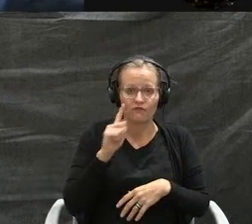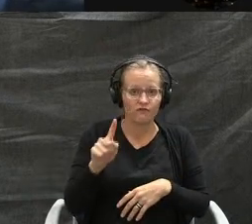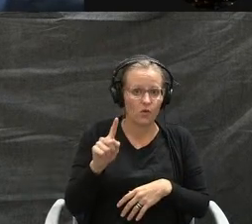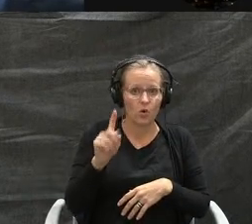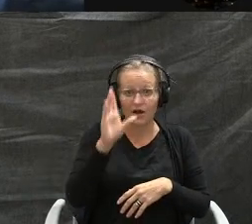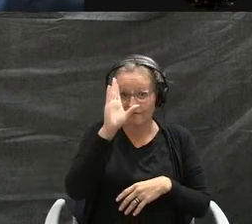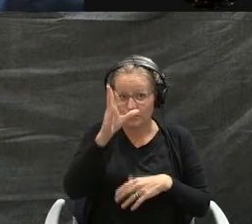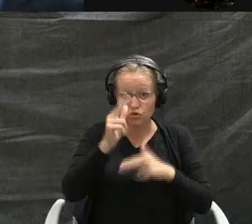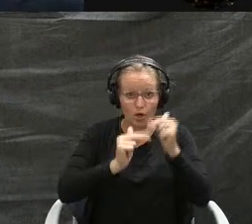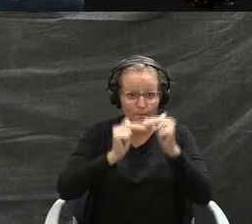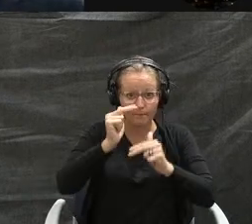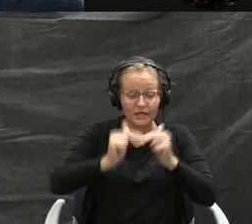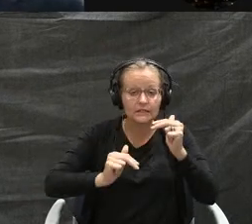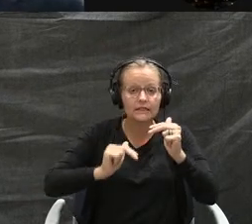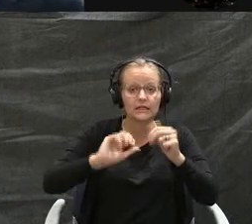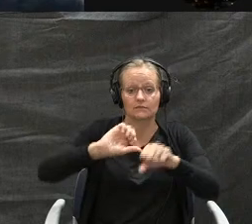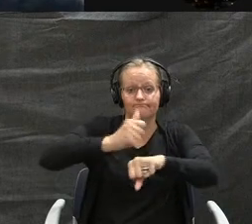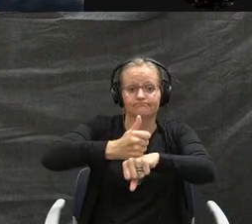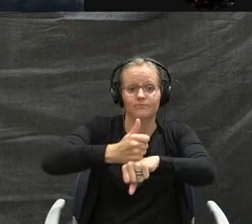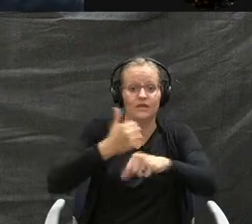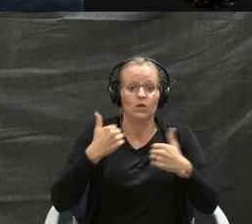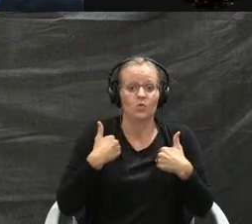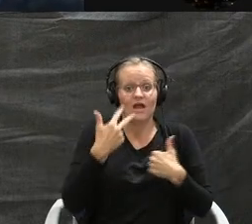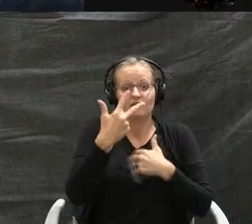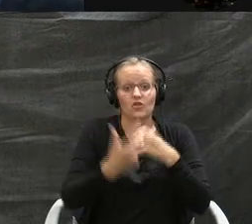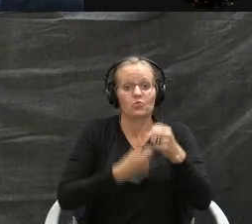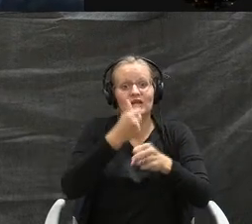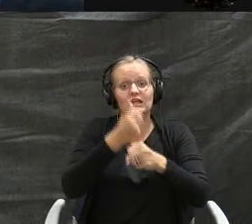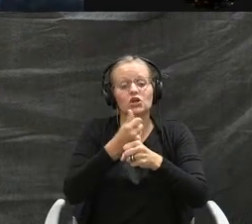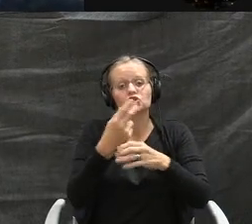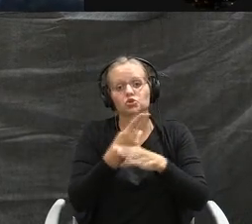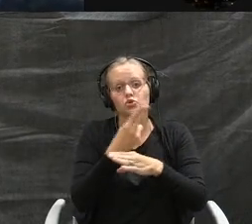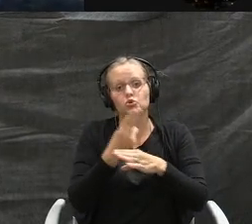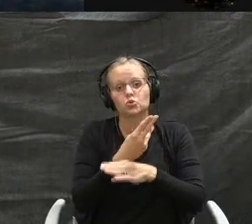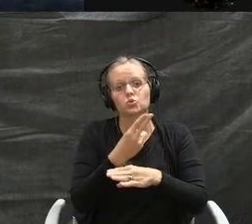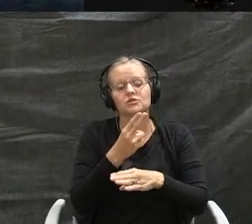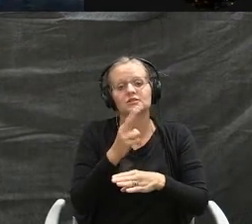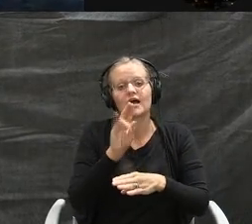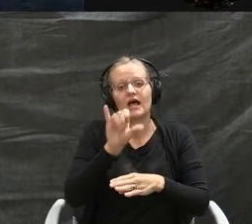years to do that to use up the bond proceeds by fiscal. By the